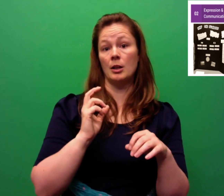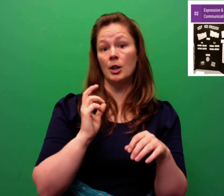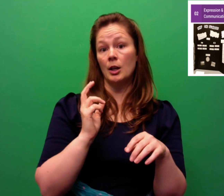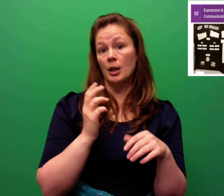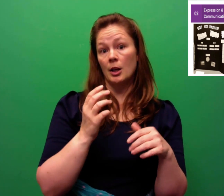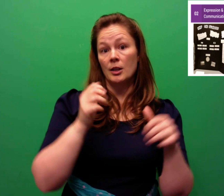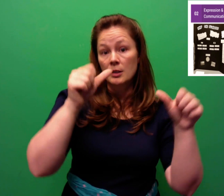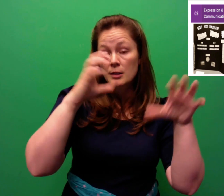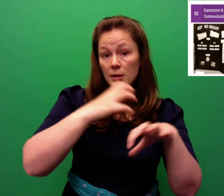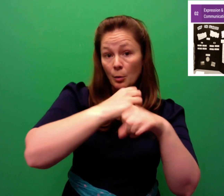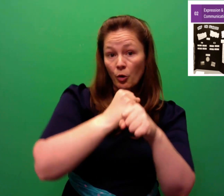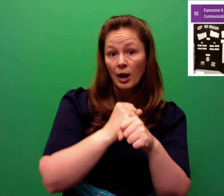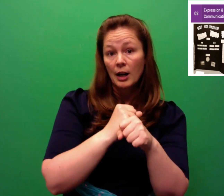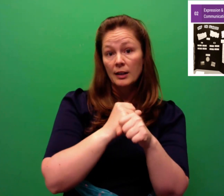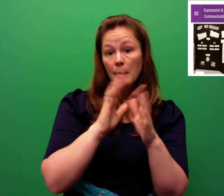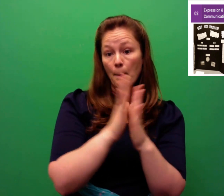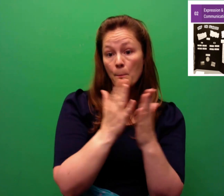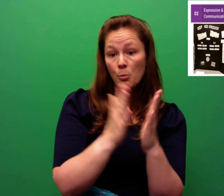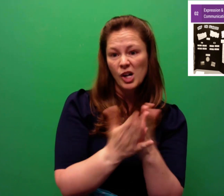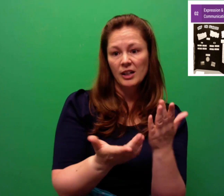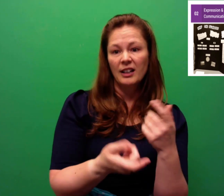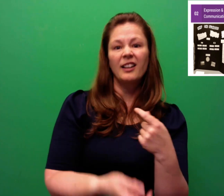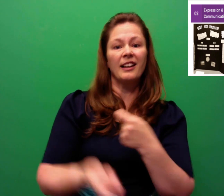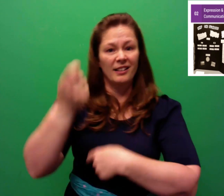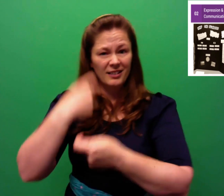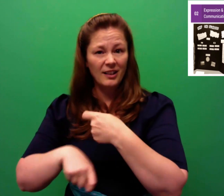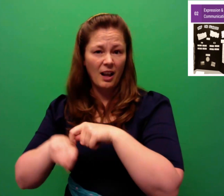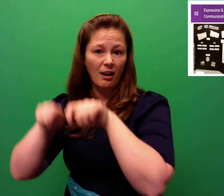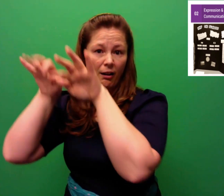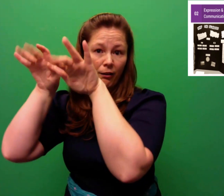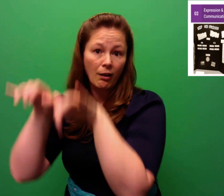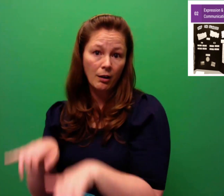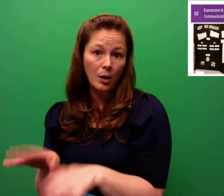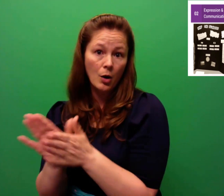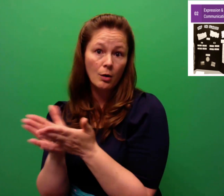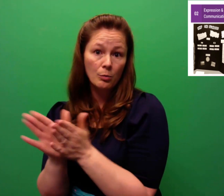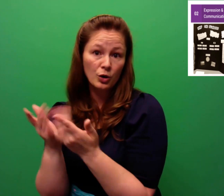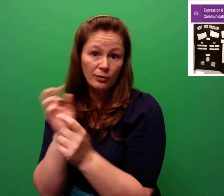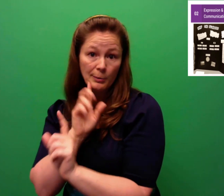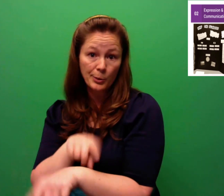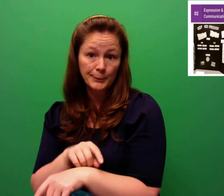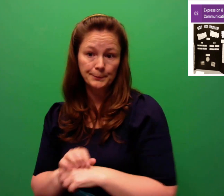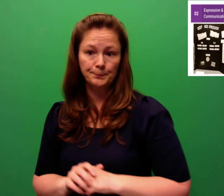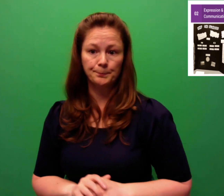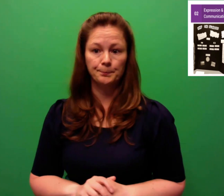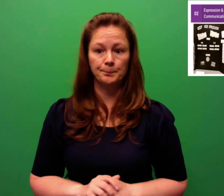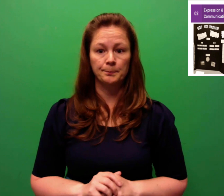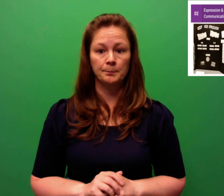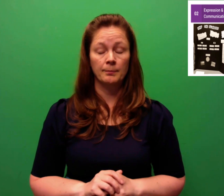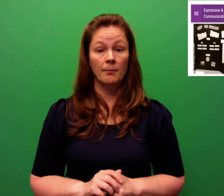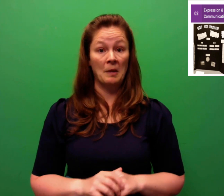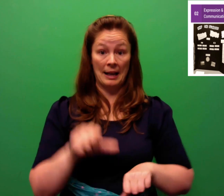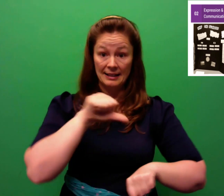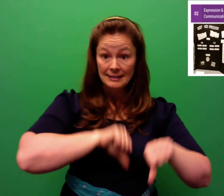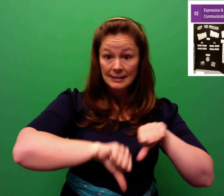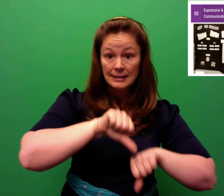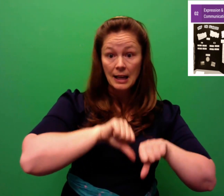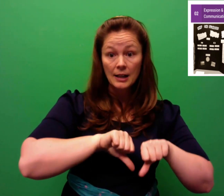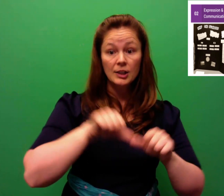Posters can be used to summarize a text instead of writing a book report in